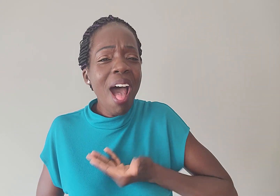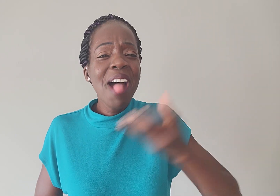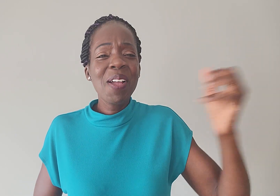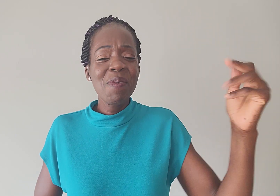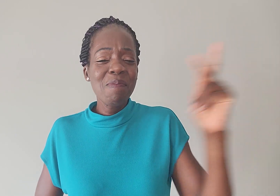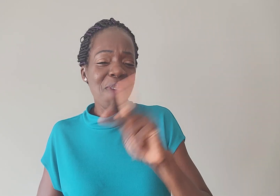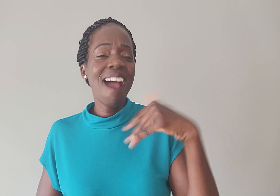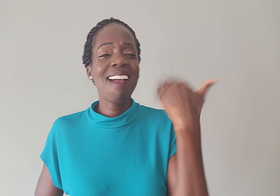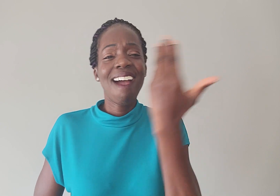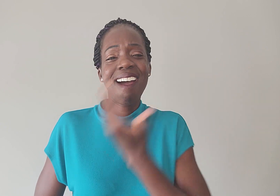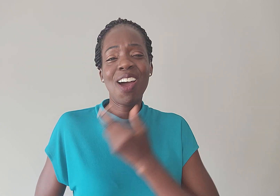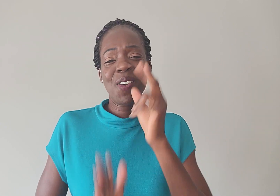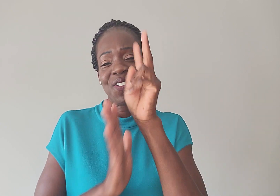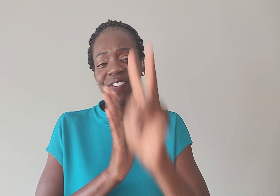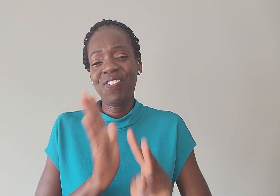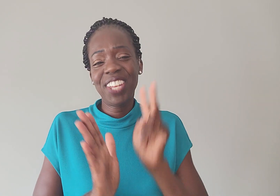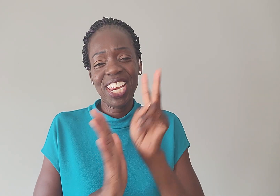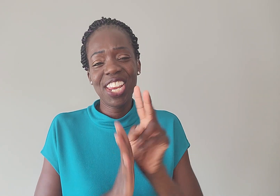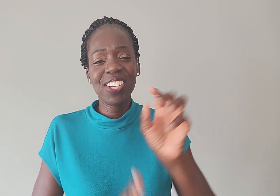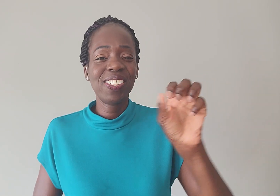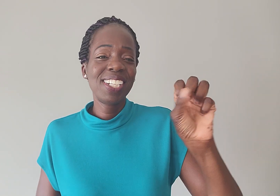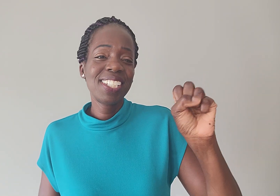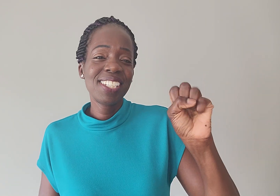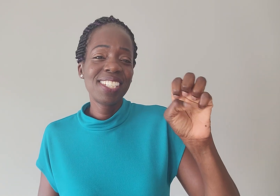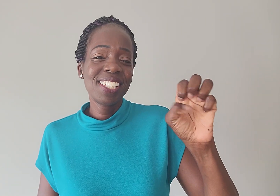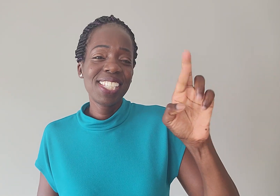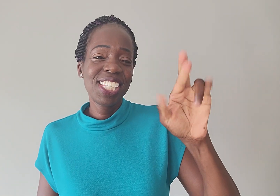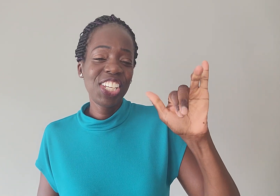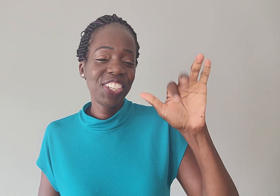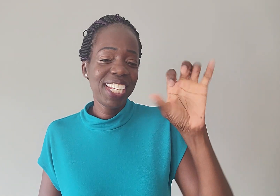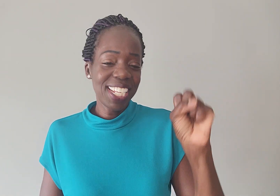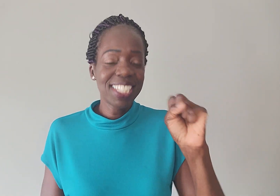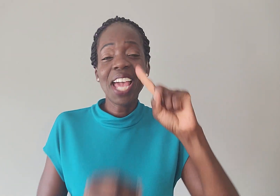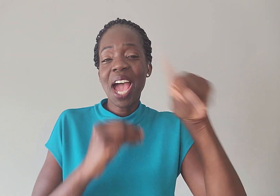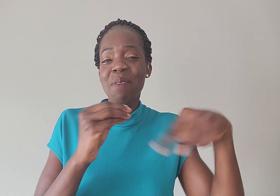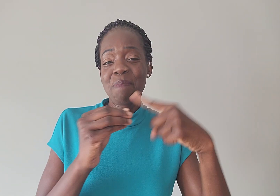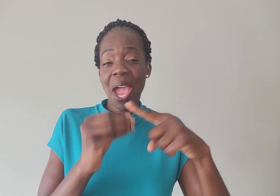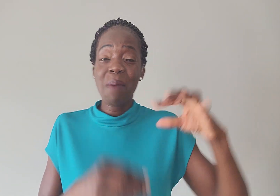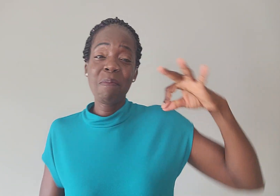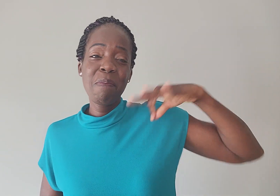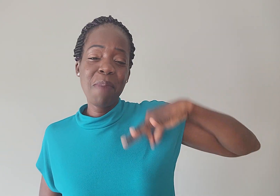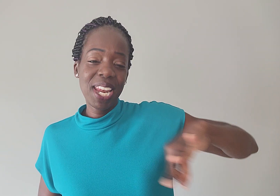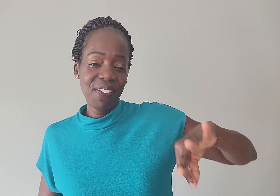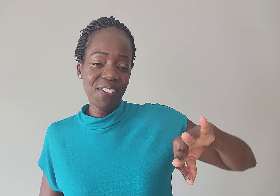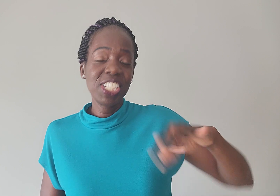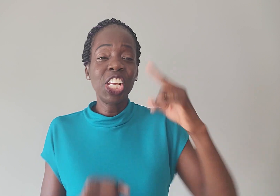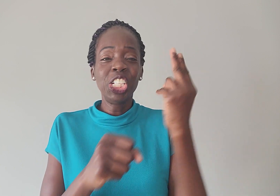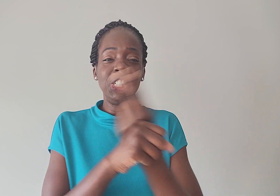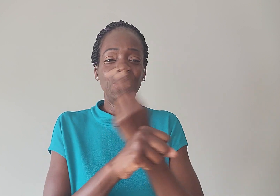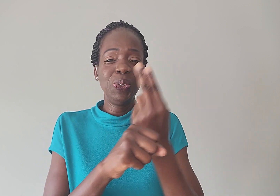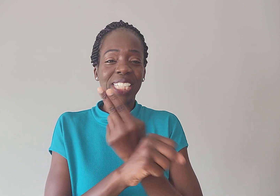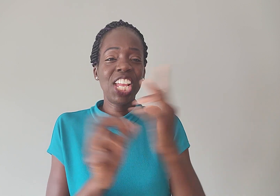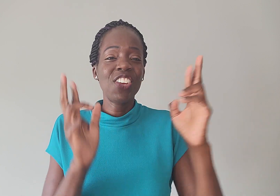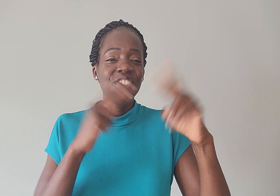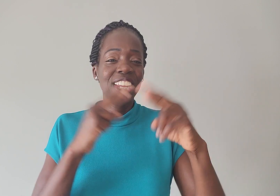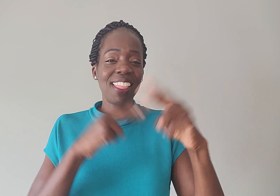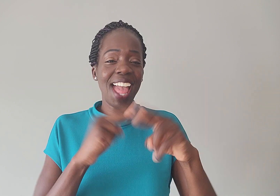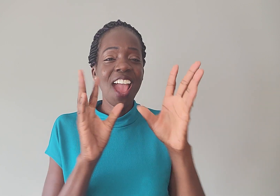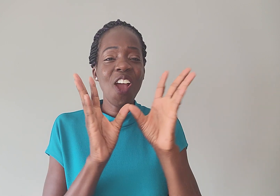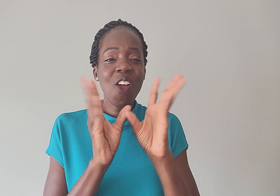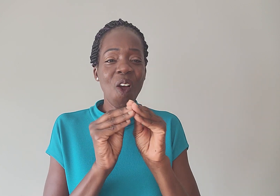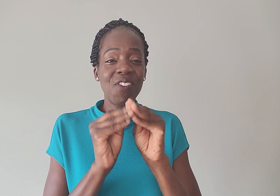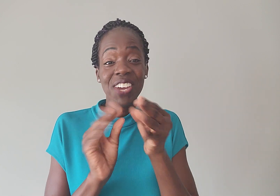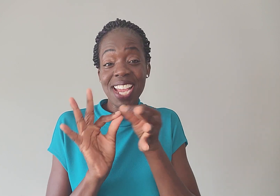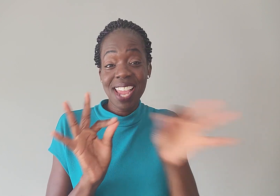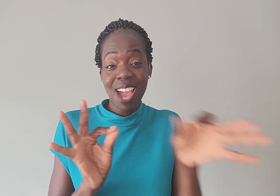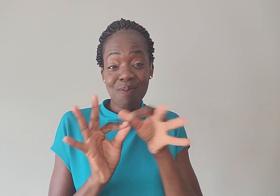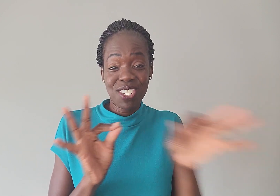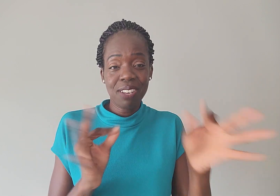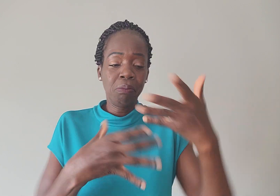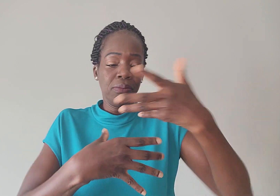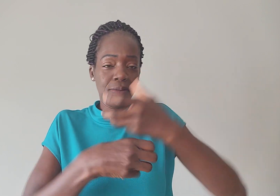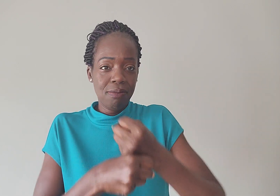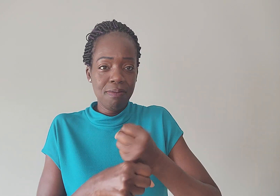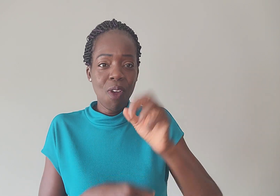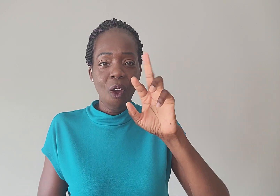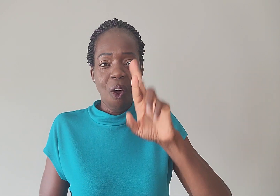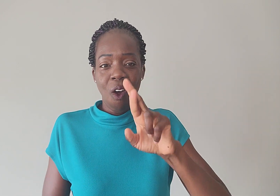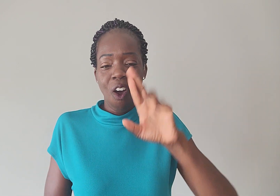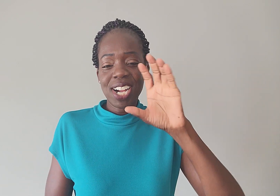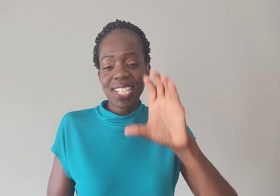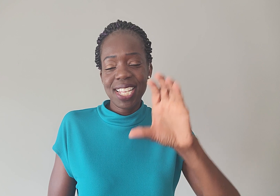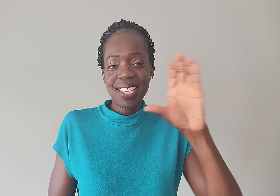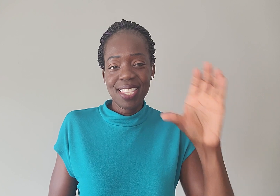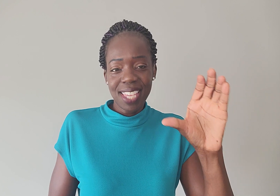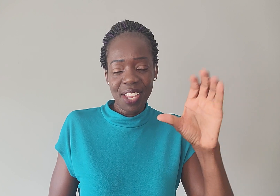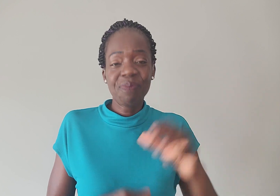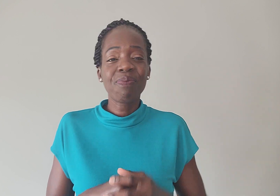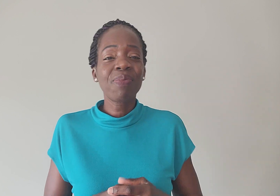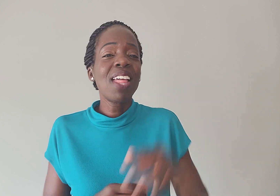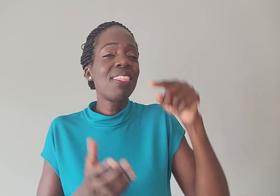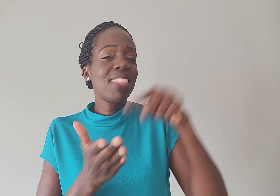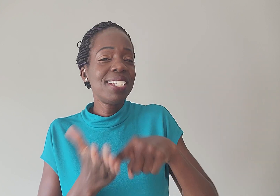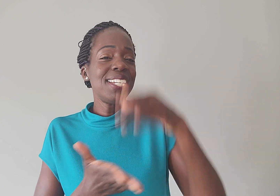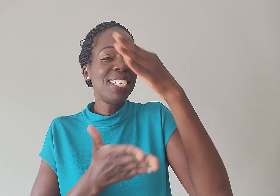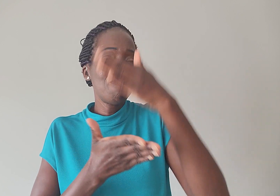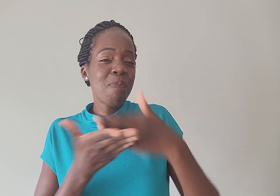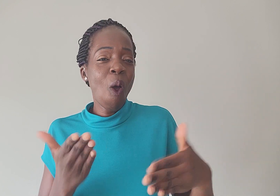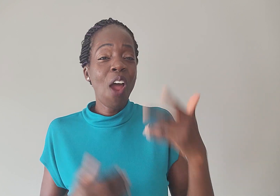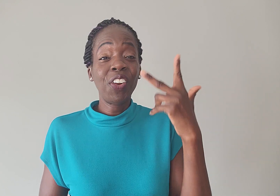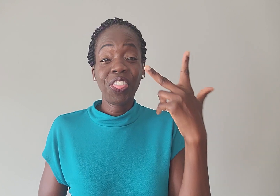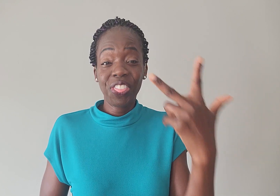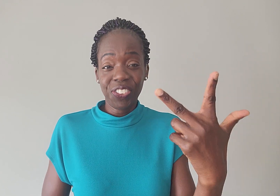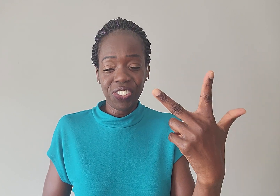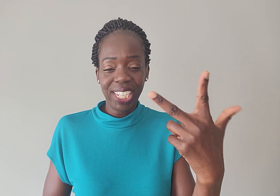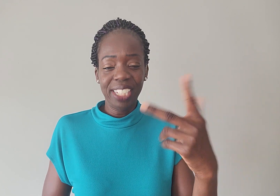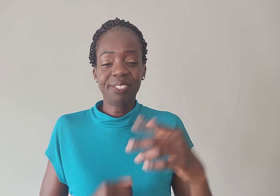Welcome back to our video series on the Benefits of Relay Conference Captioning (RCC). This is part 3!